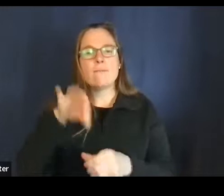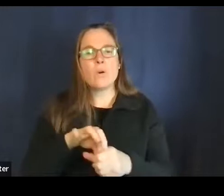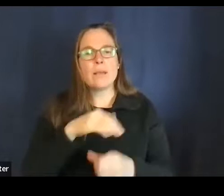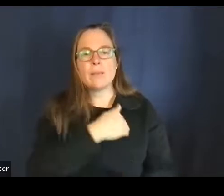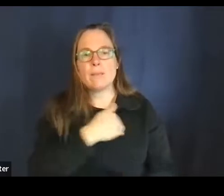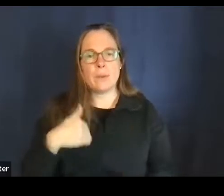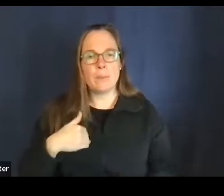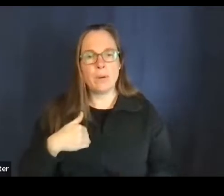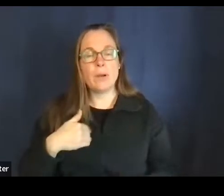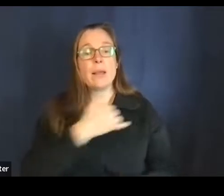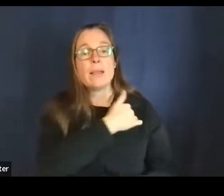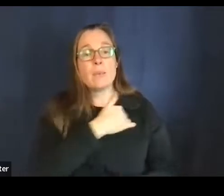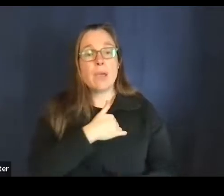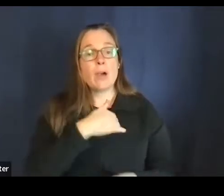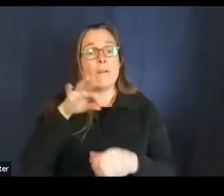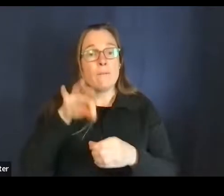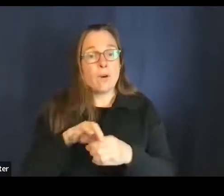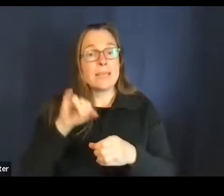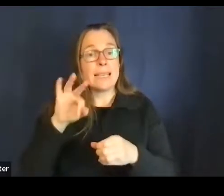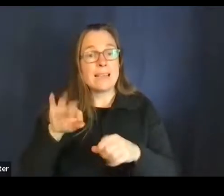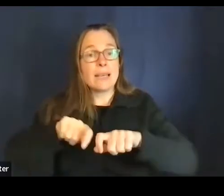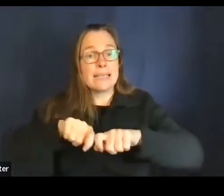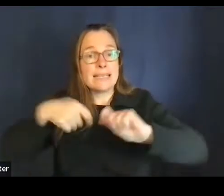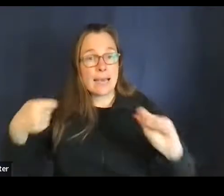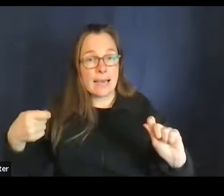Mayor votes in case the Council has a tie and breaks the tie.